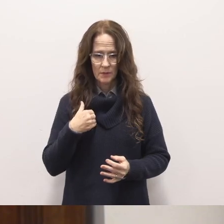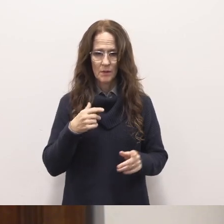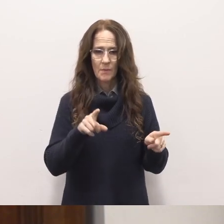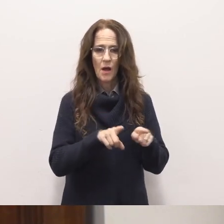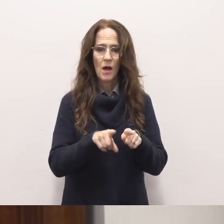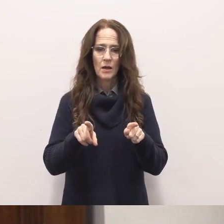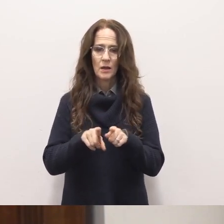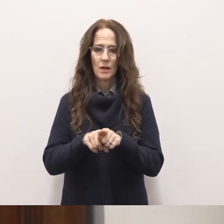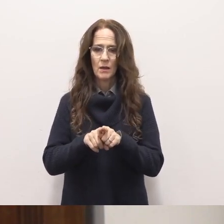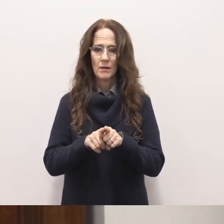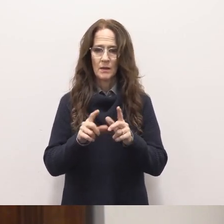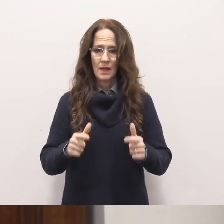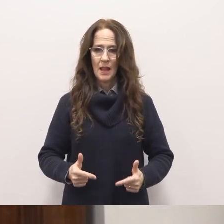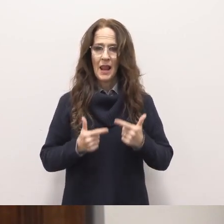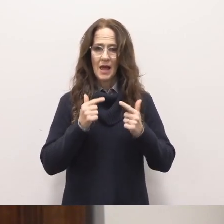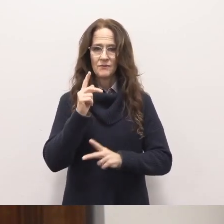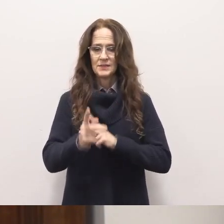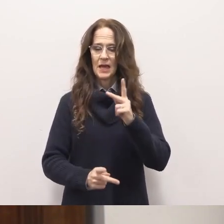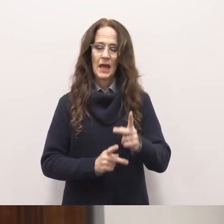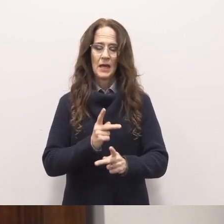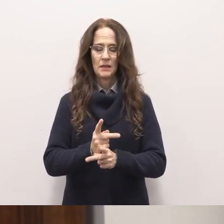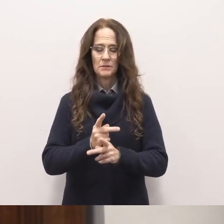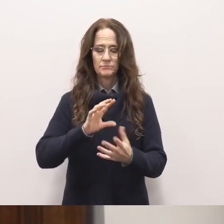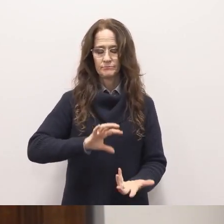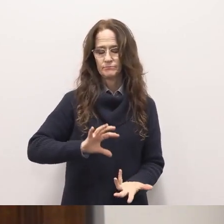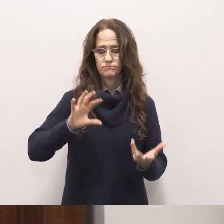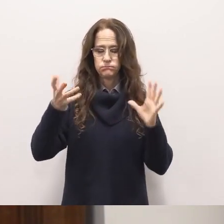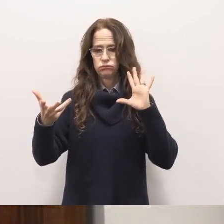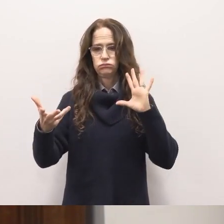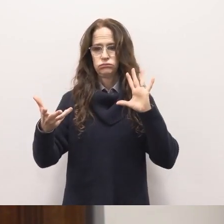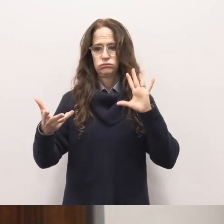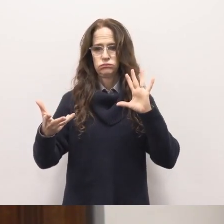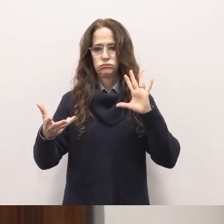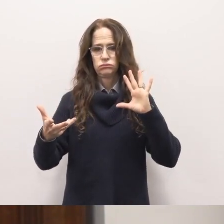but also their lifestyles have been tragically altered.